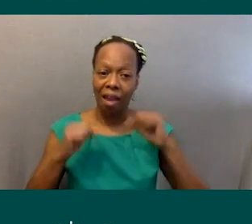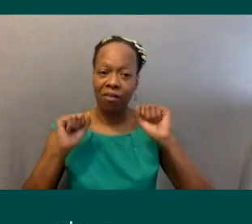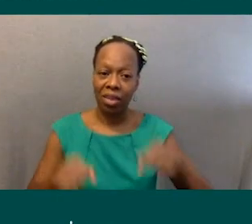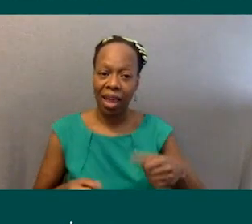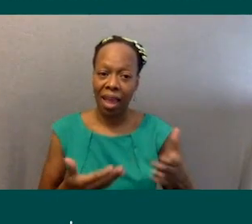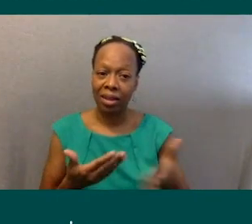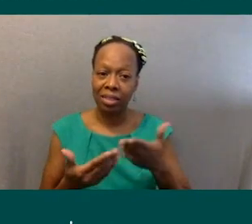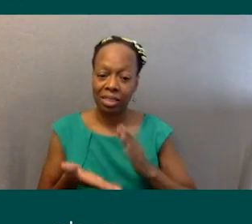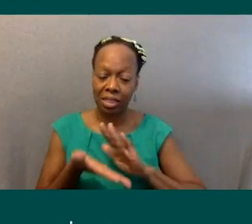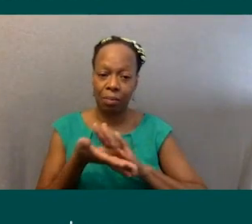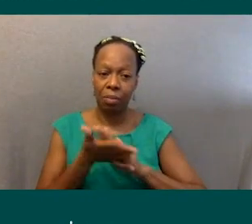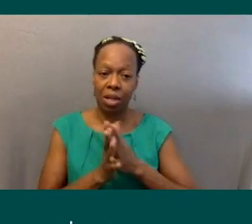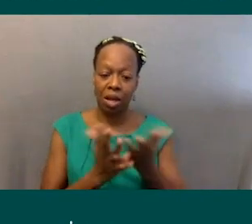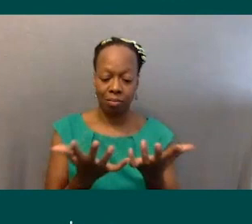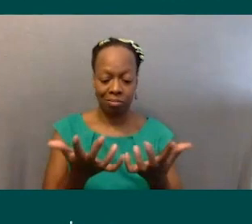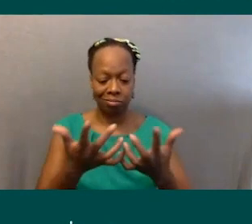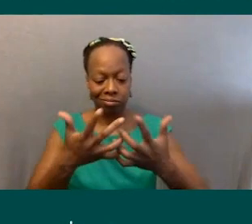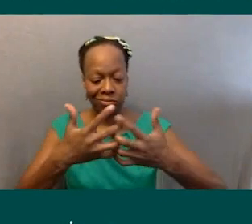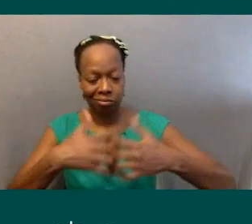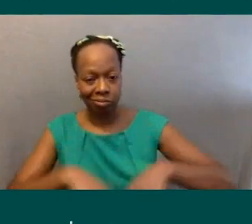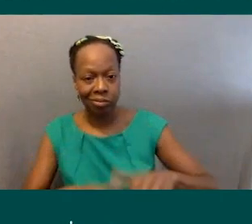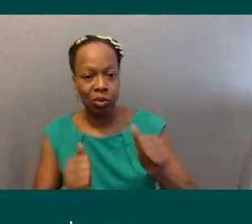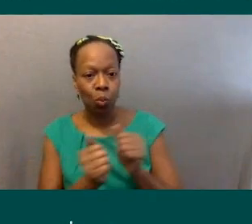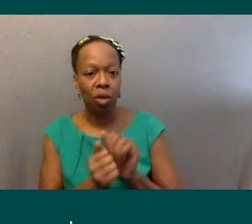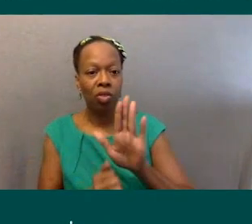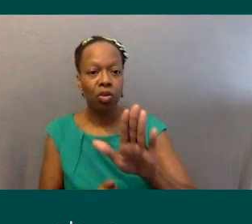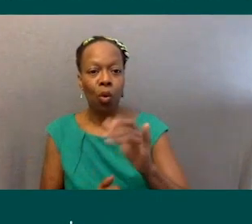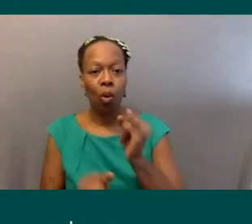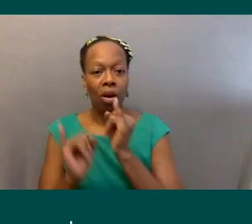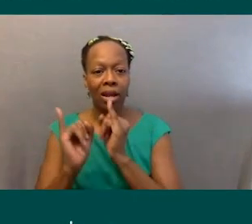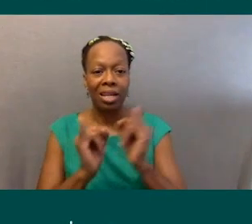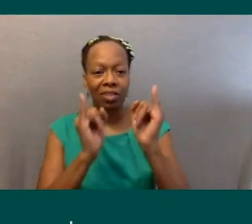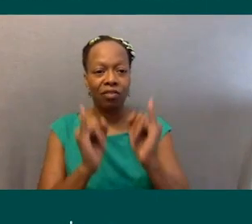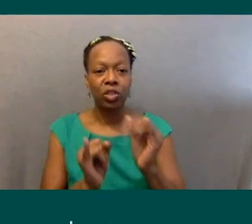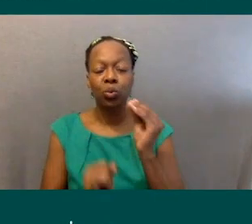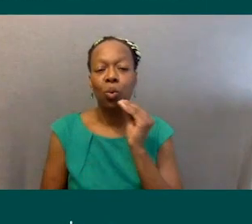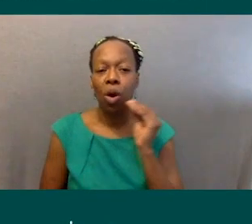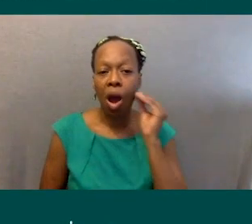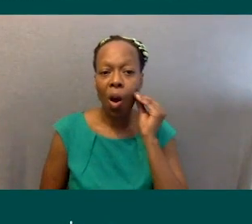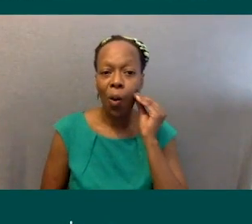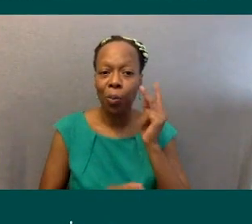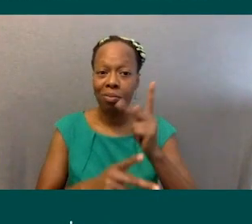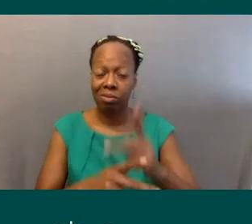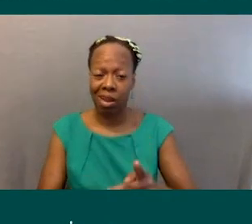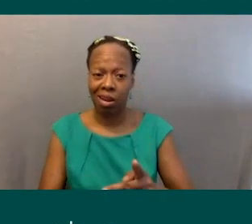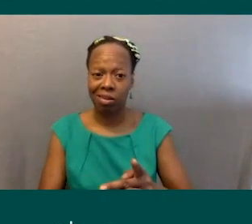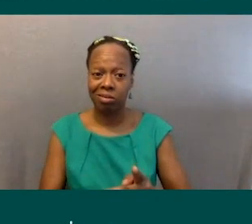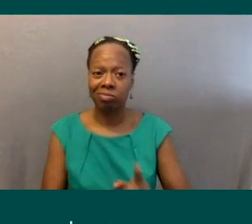and work with your care at home. And actually this sort of brings up a good question